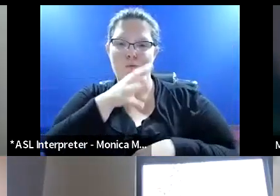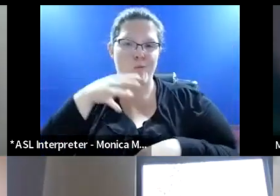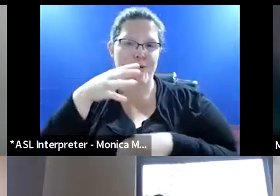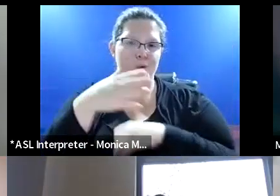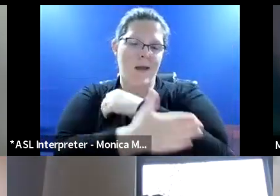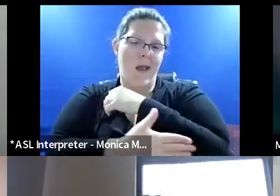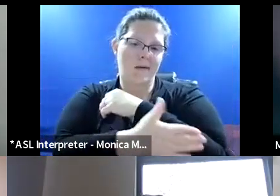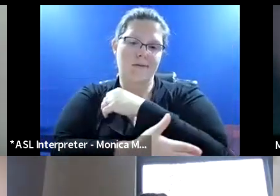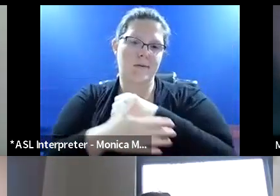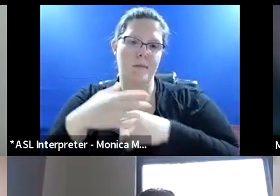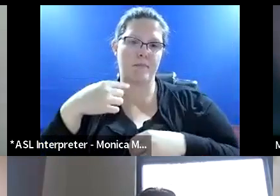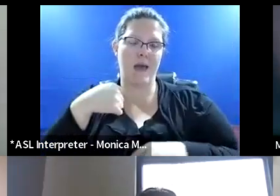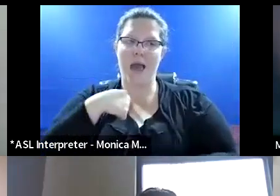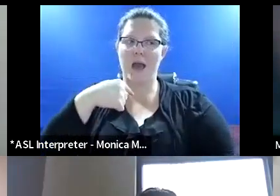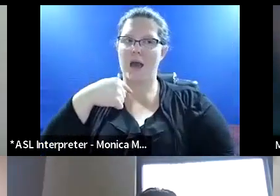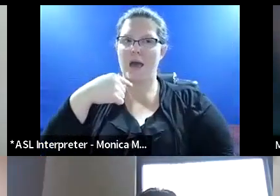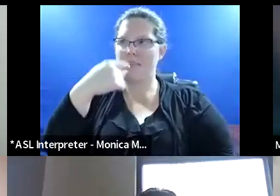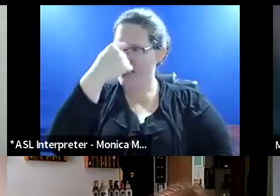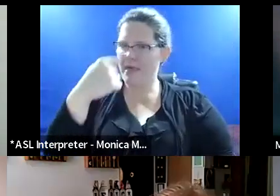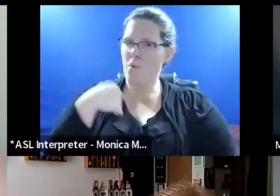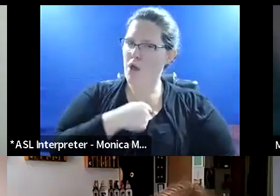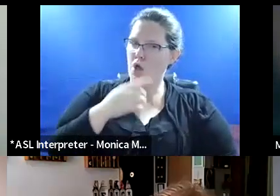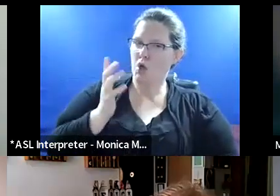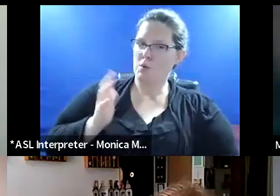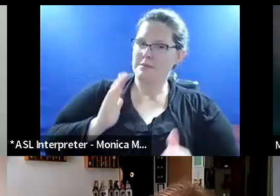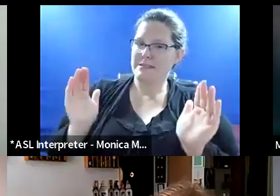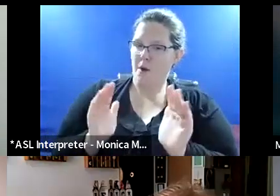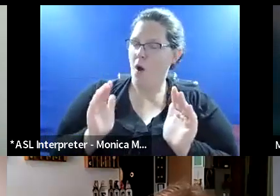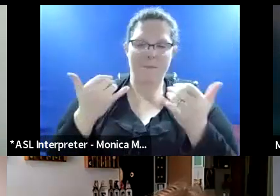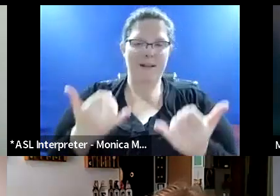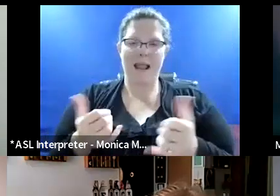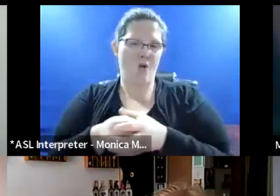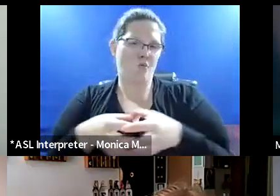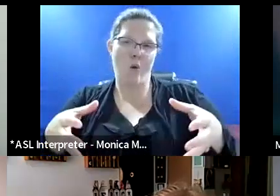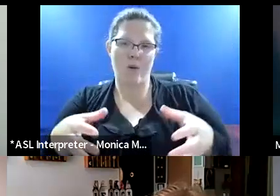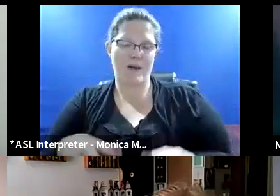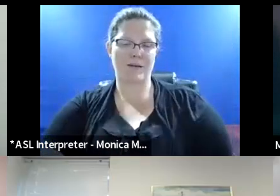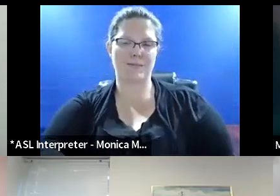AND WE'RE GETTING OFFICES SET UP AND ESTABLISHED IN DIFFERENT AREAS. SO WE'RE TRYING TO COVER THAT VAST AREA OF RURAL COUNTIES.